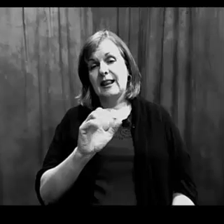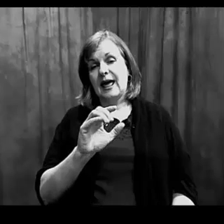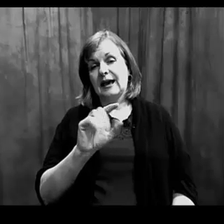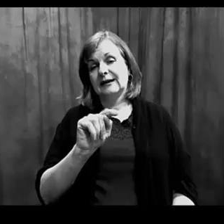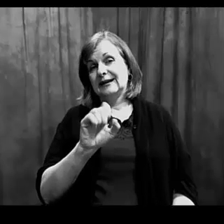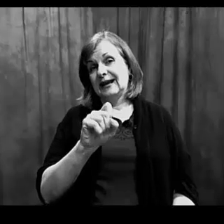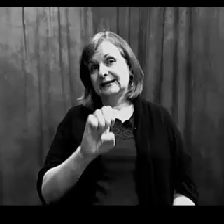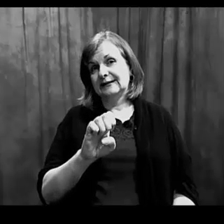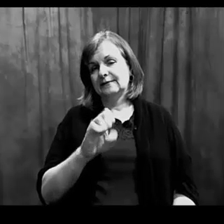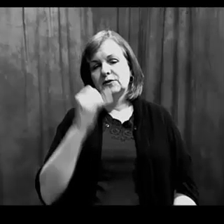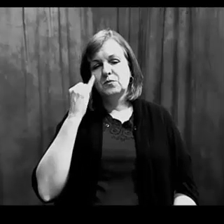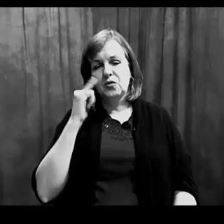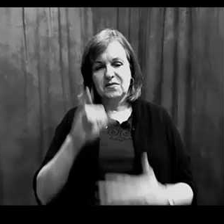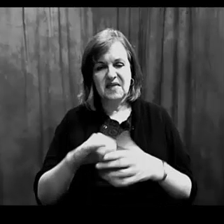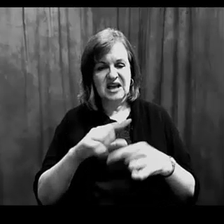may be that gene is not functional